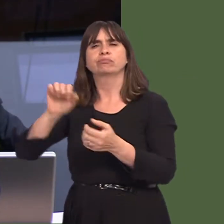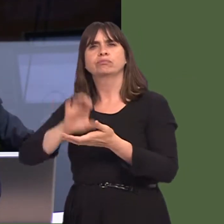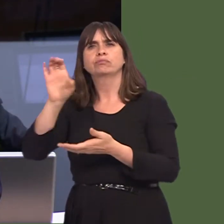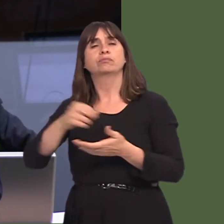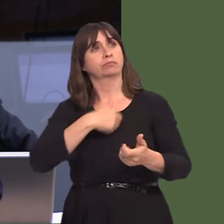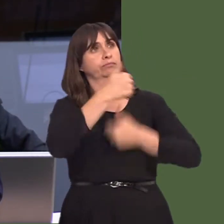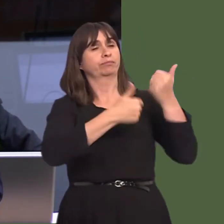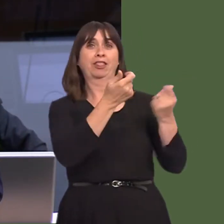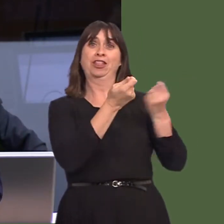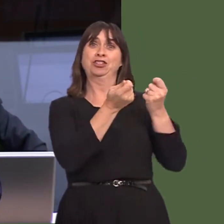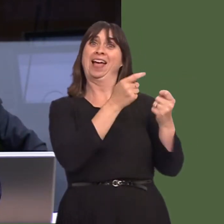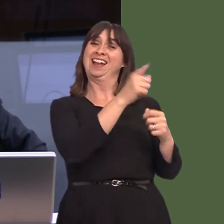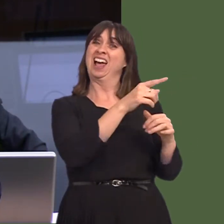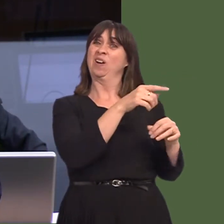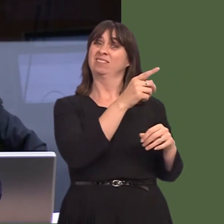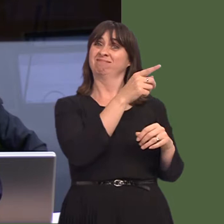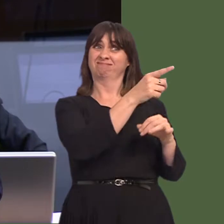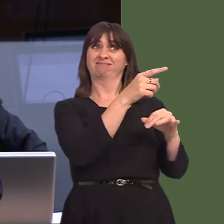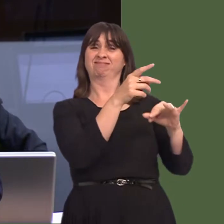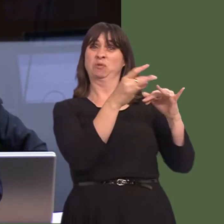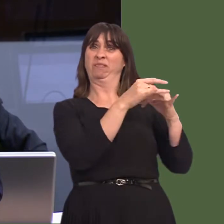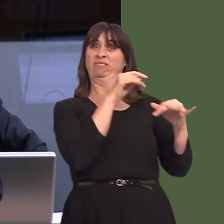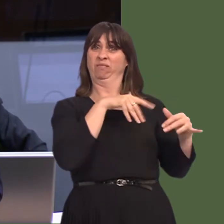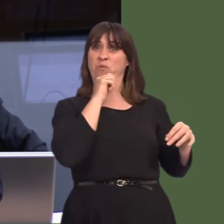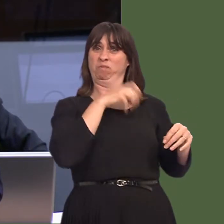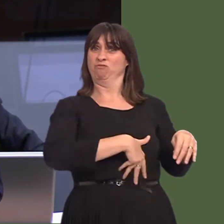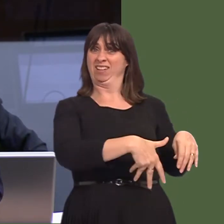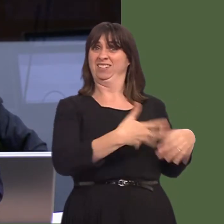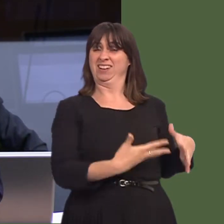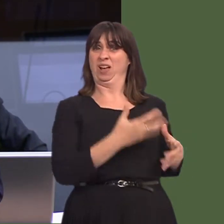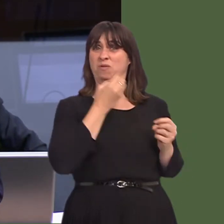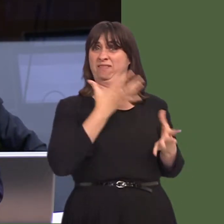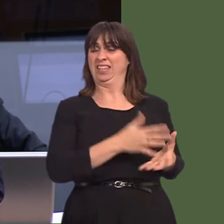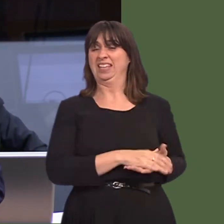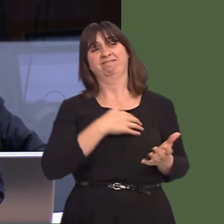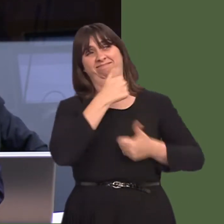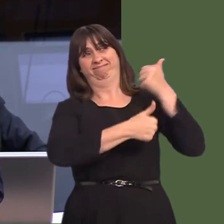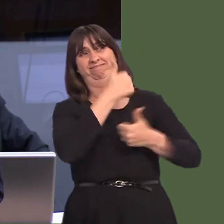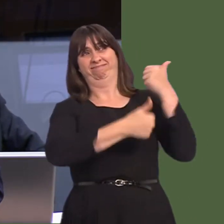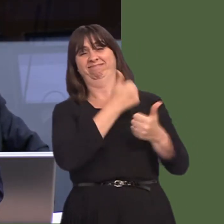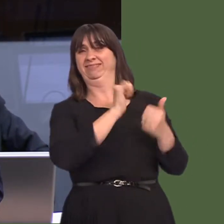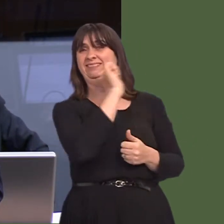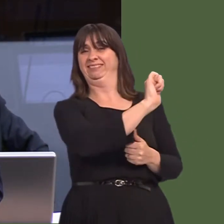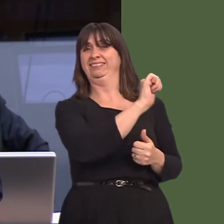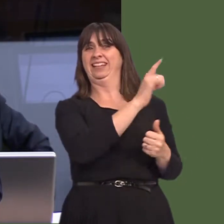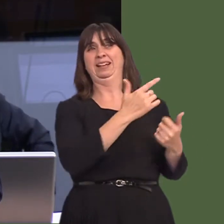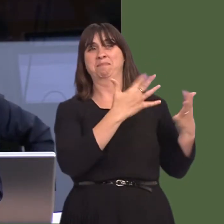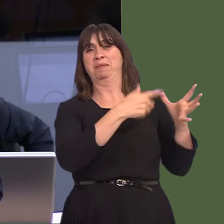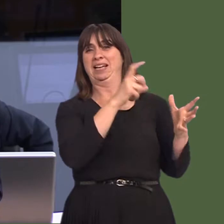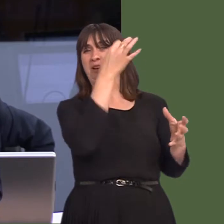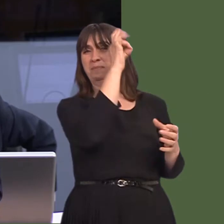who announced that he and his wife are expecting their first child in a few months' time.